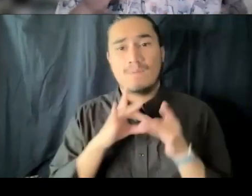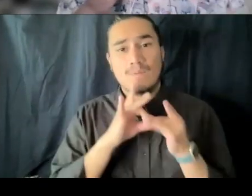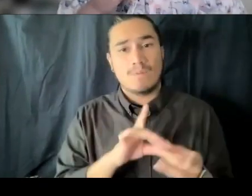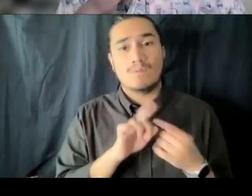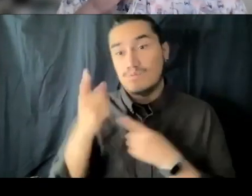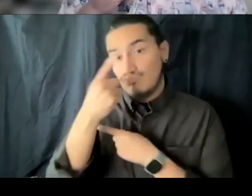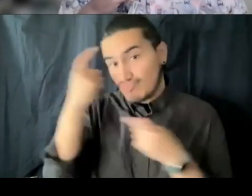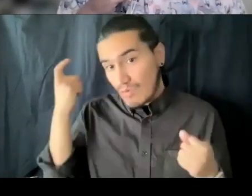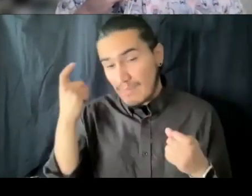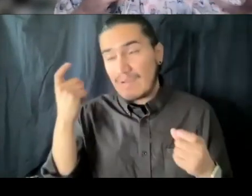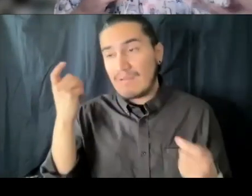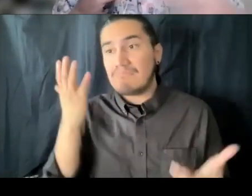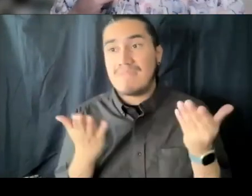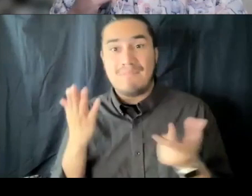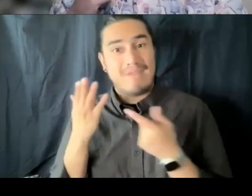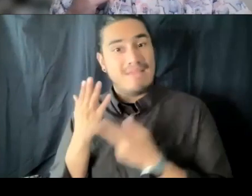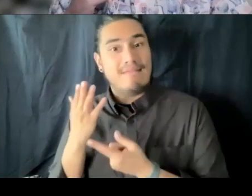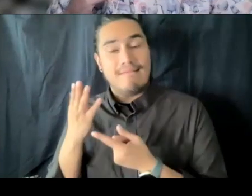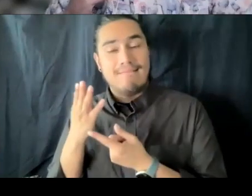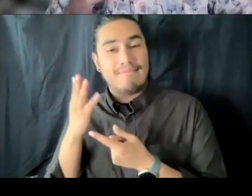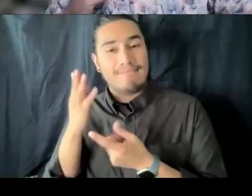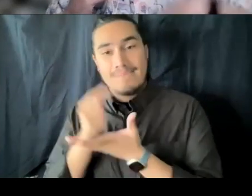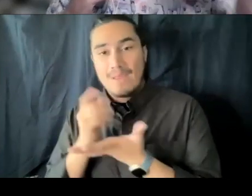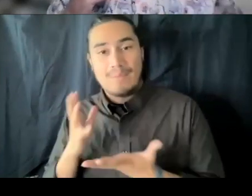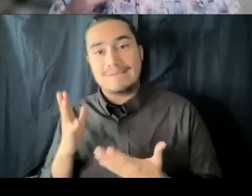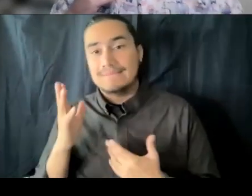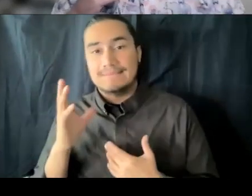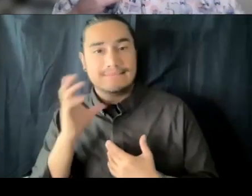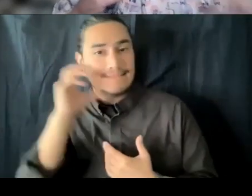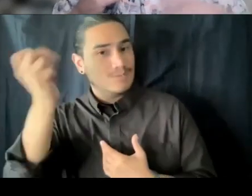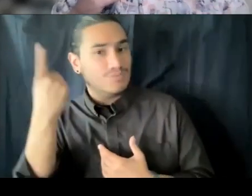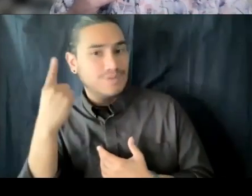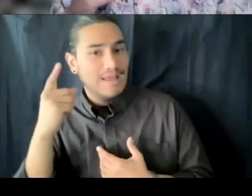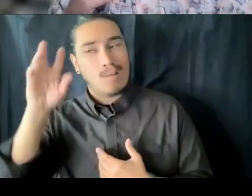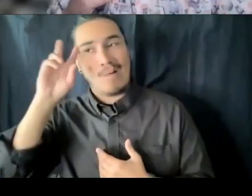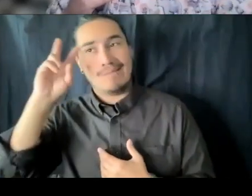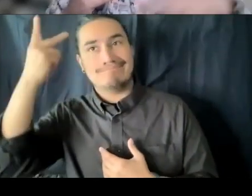may have been misunderstood as depression or something else